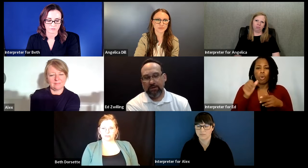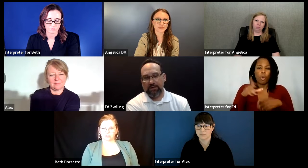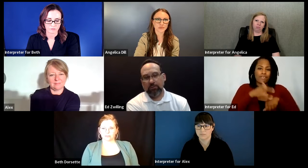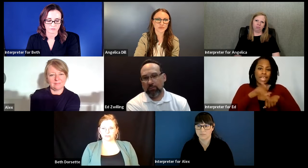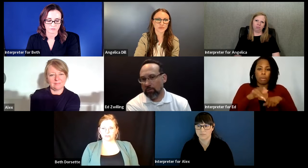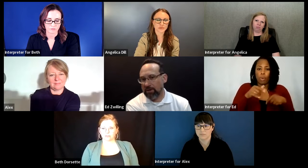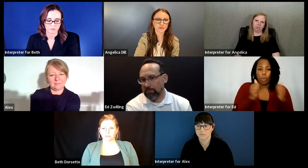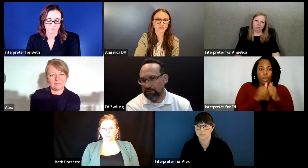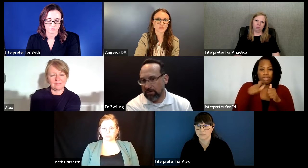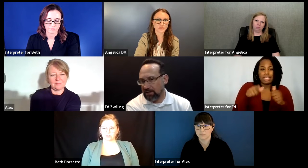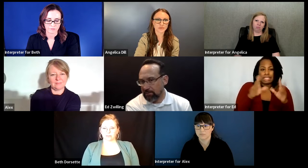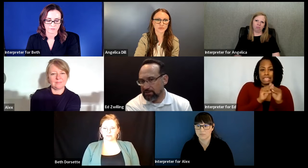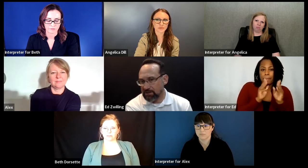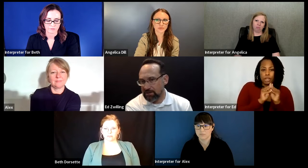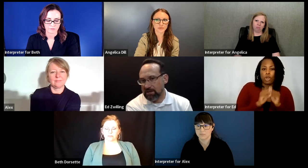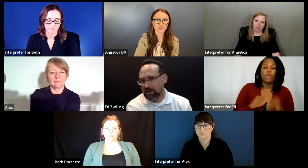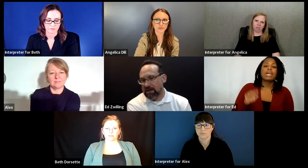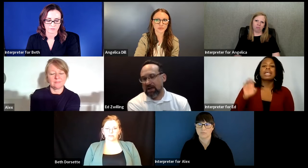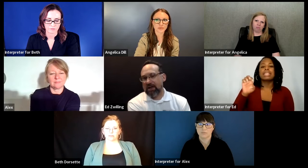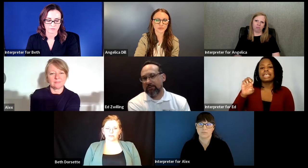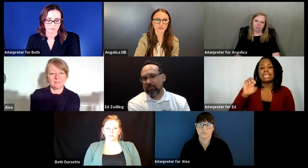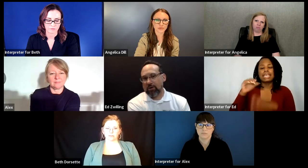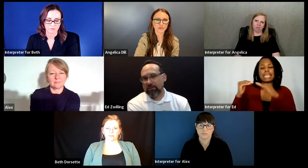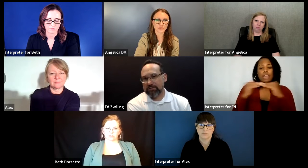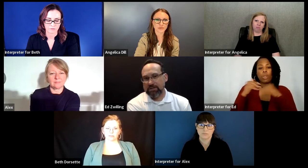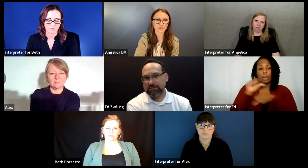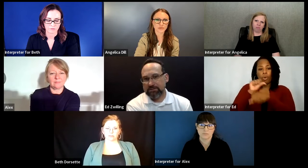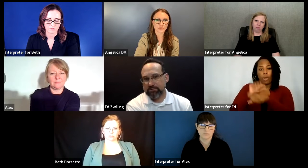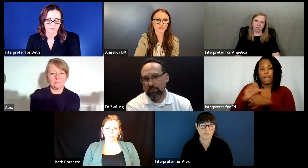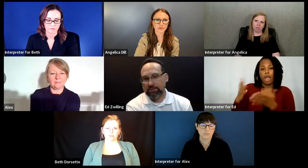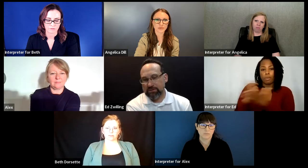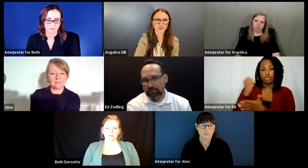That the Equal Employment Opportunity Commission and the Department of Justice publish that